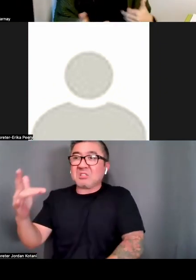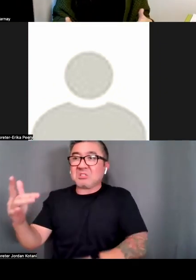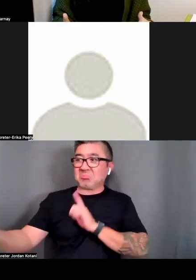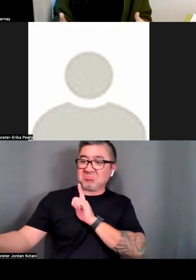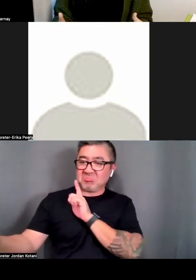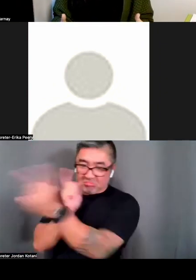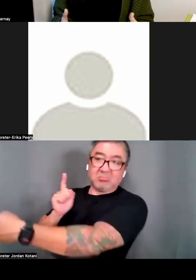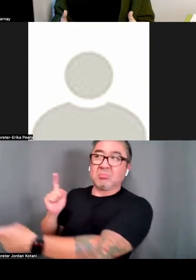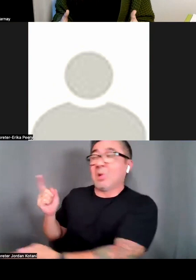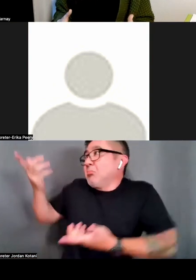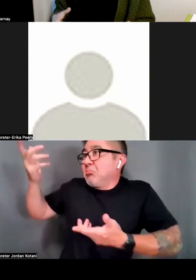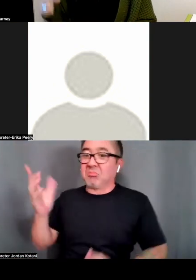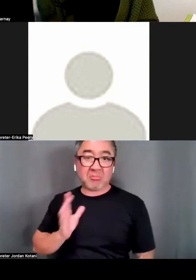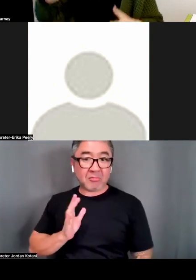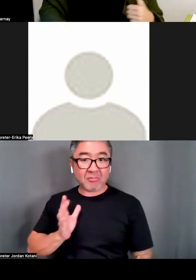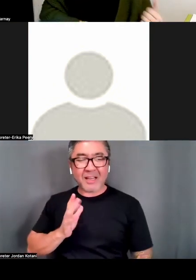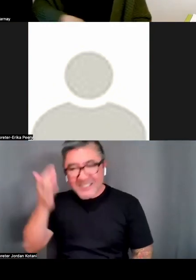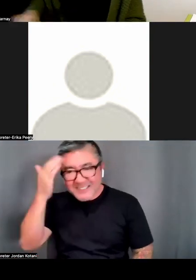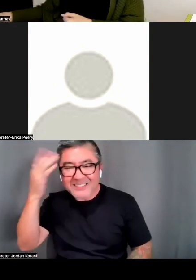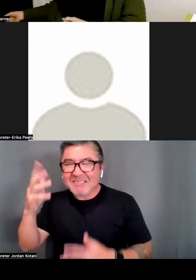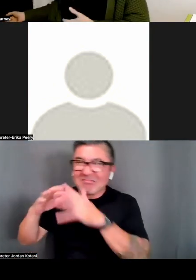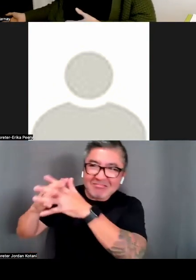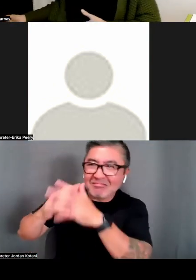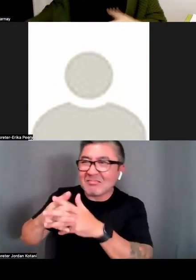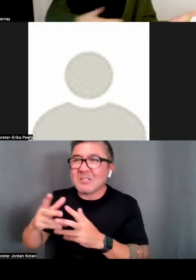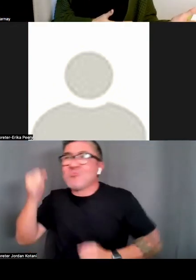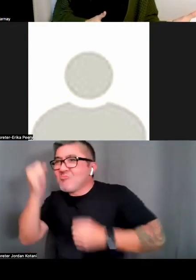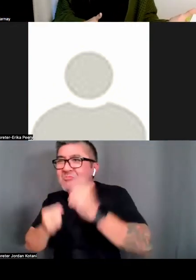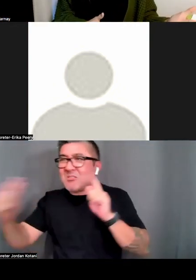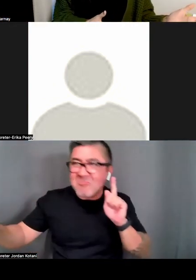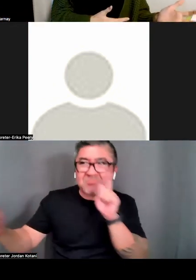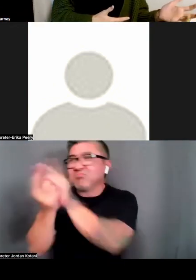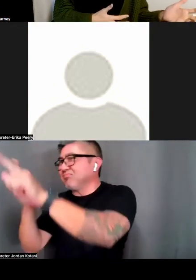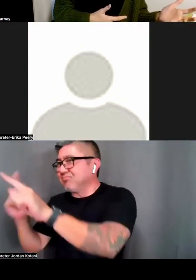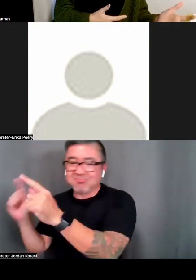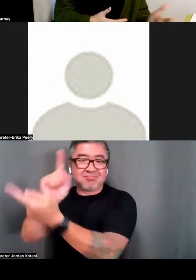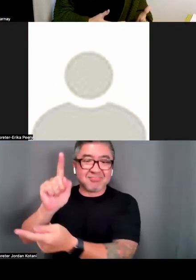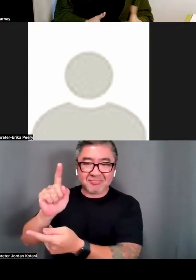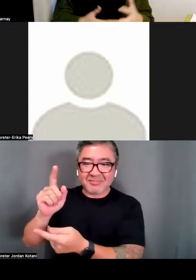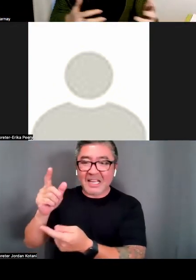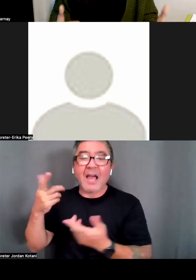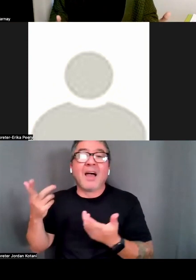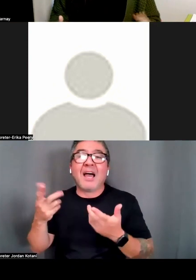play, running, slamming into each other. Slamming into walls and chairs and tables.